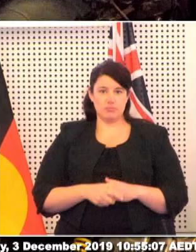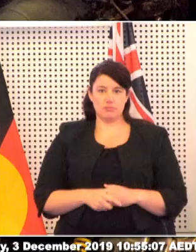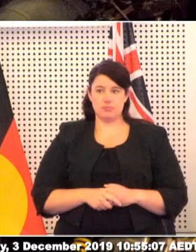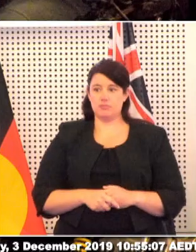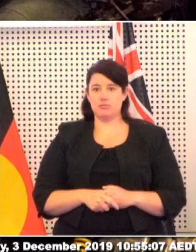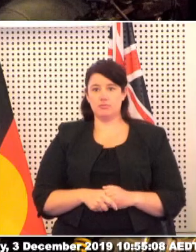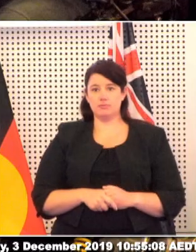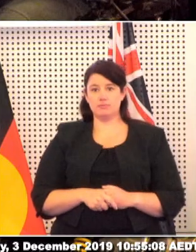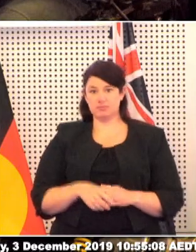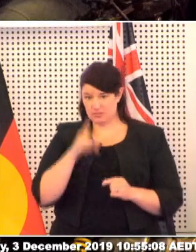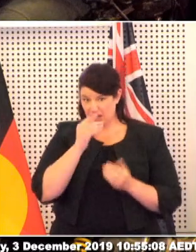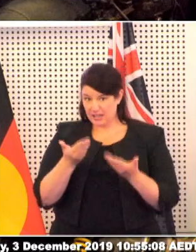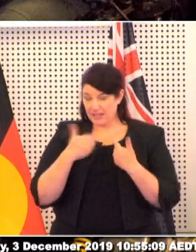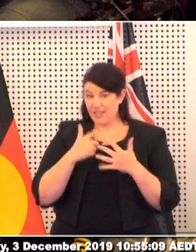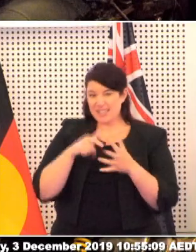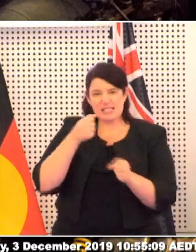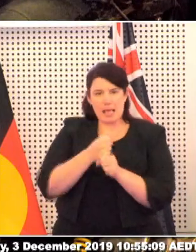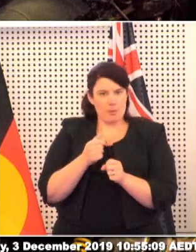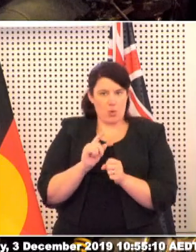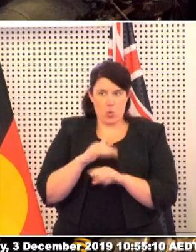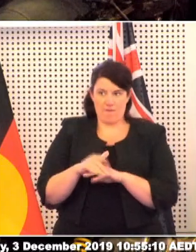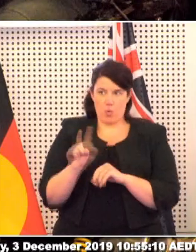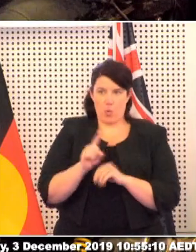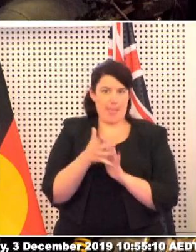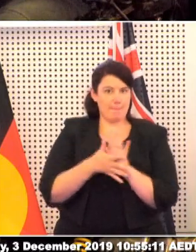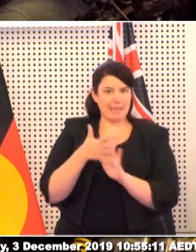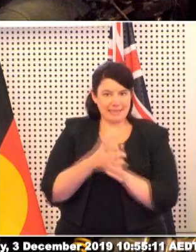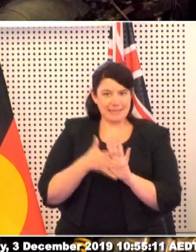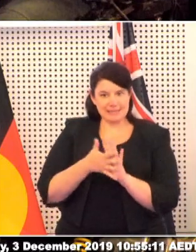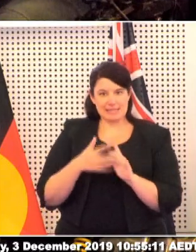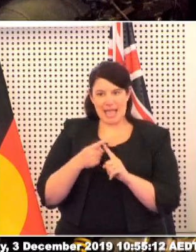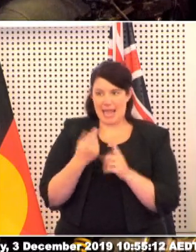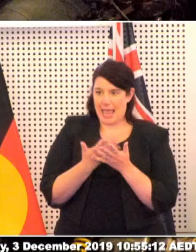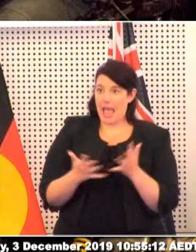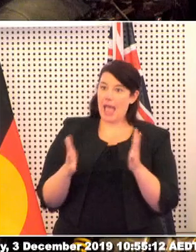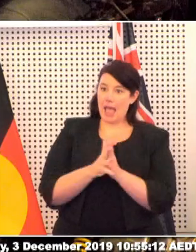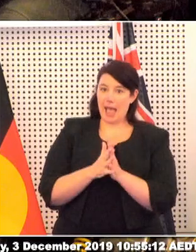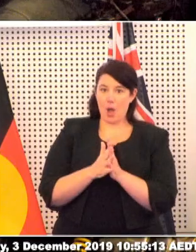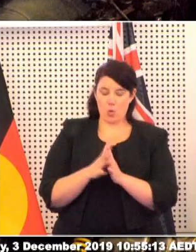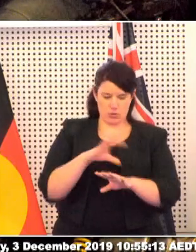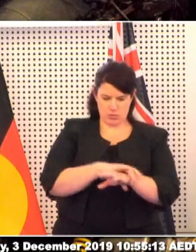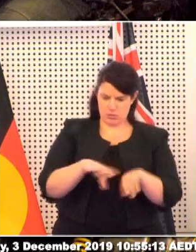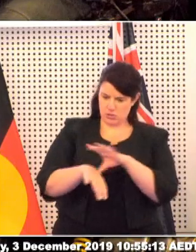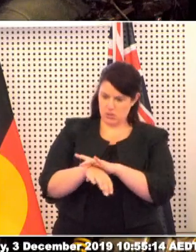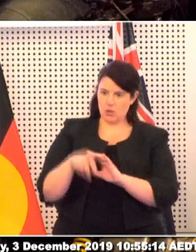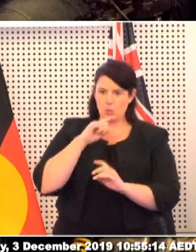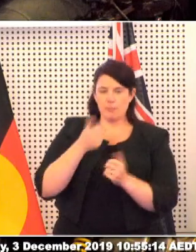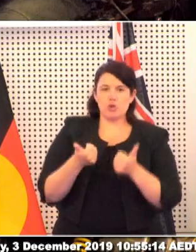Can you give us an example about how that would work in practice, and the context in which a mechanical restraint would be used?